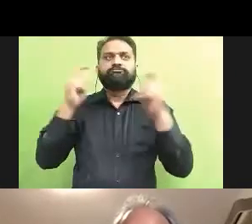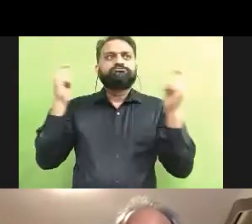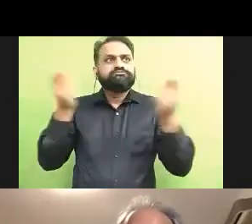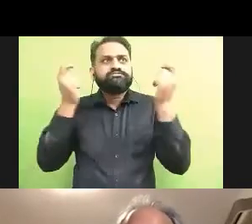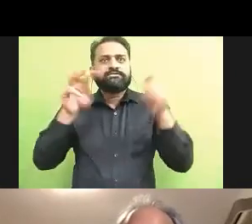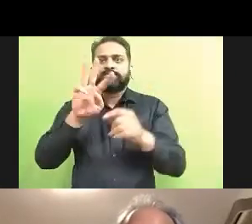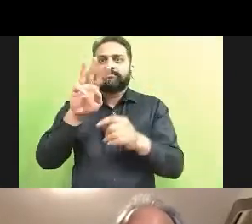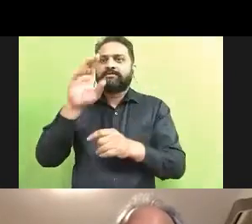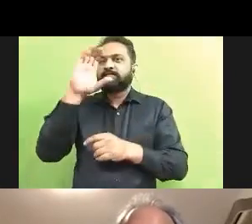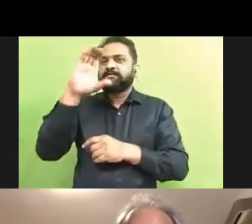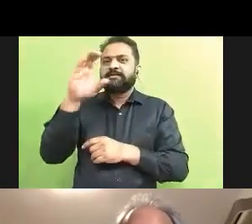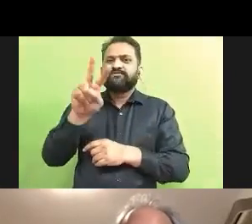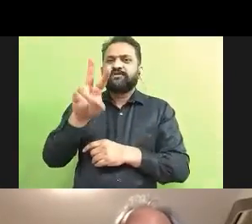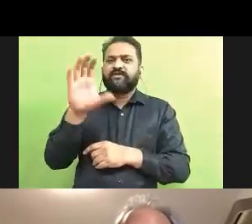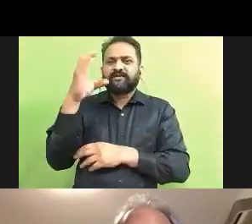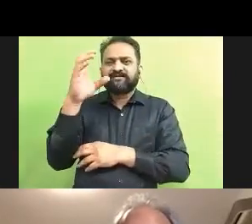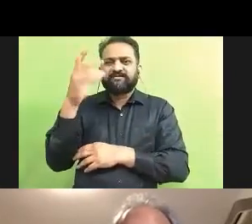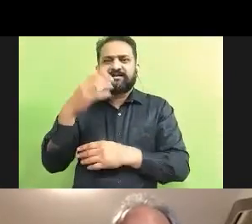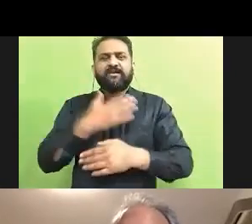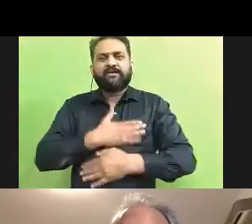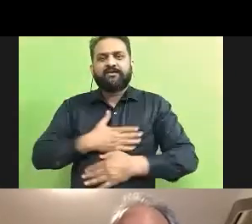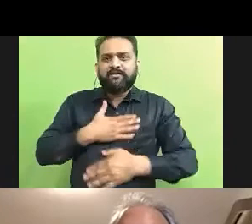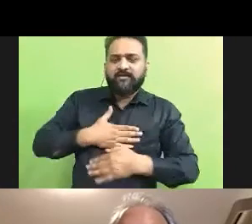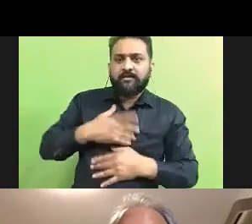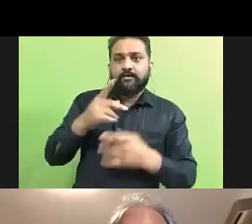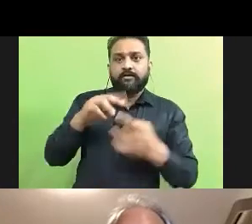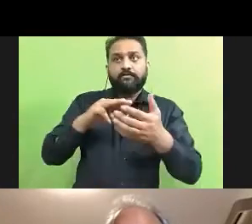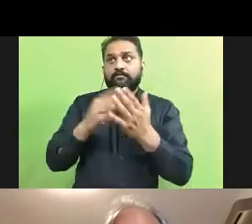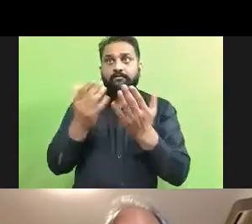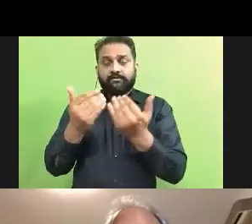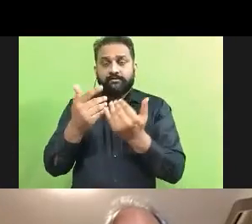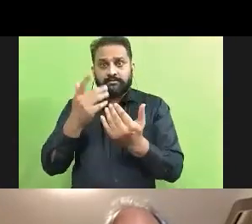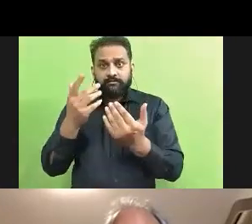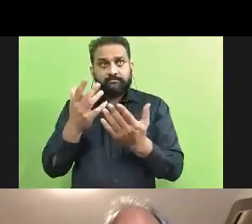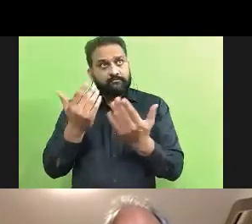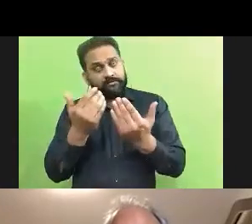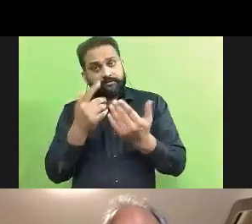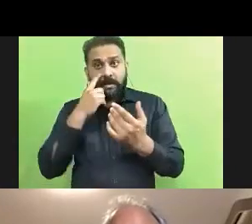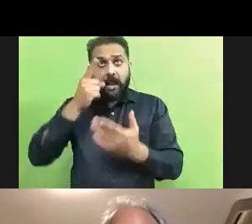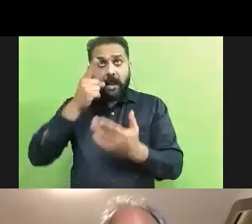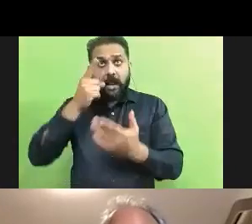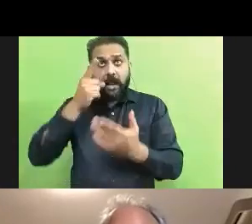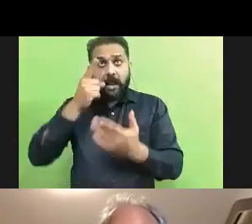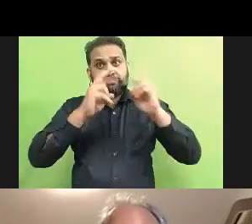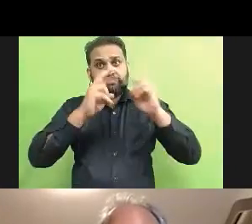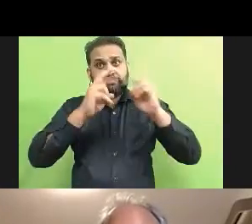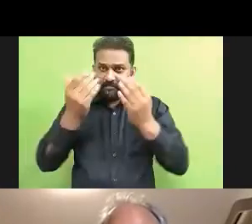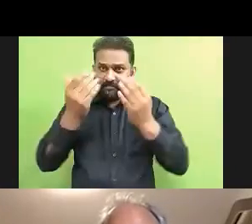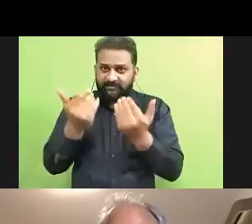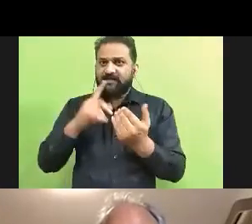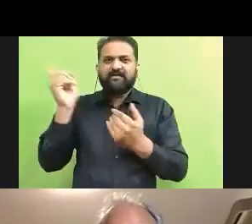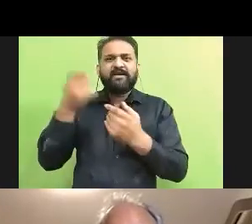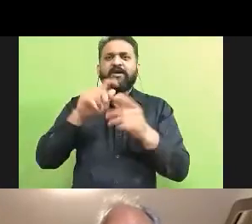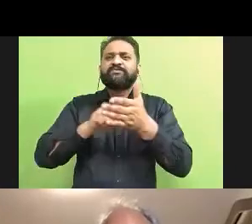it really understood or believable that somebody will act and and do the work and reply the email